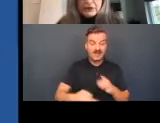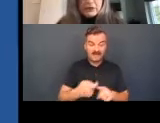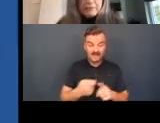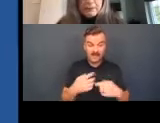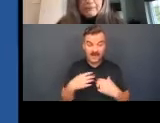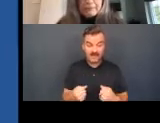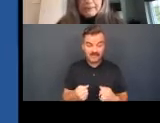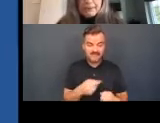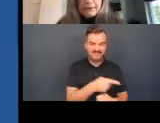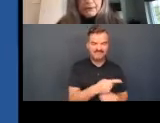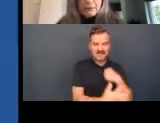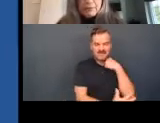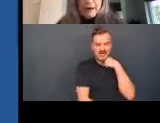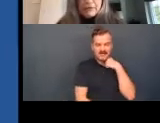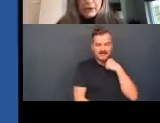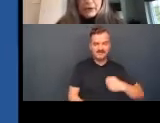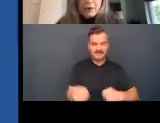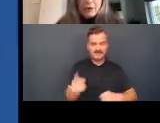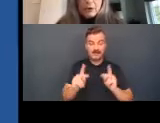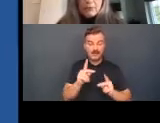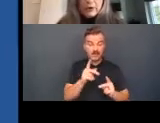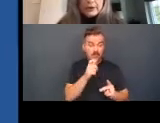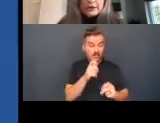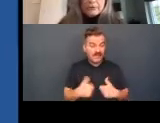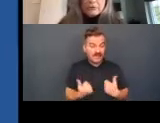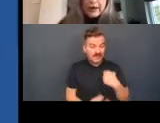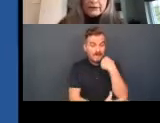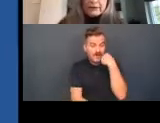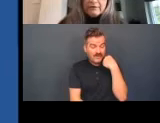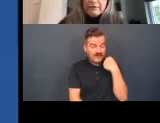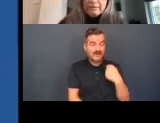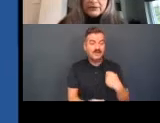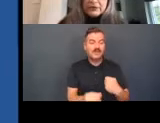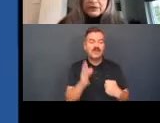to keep people living with poverty, 16:08:19 one point is subtracted. If the patient's